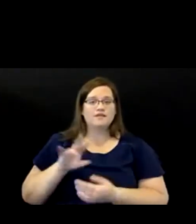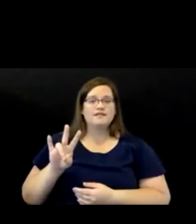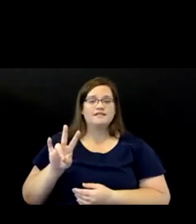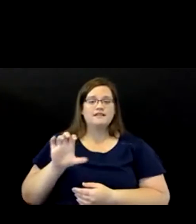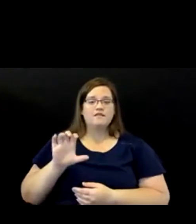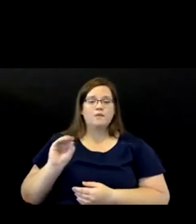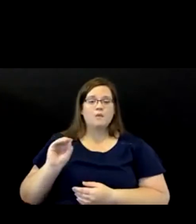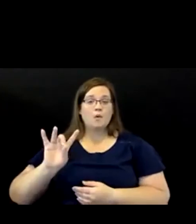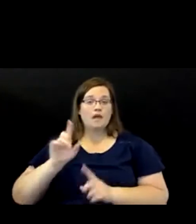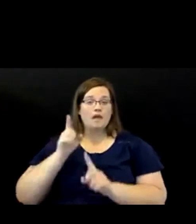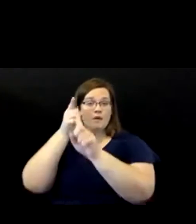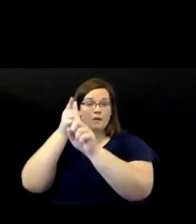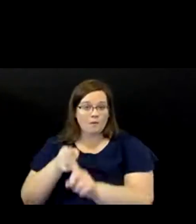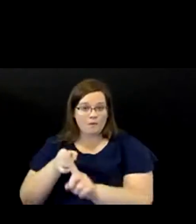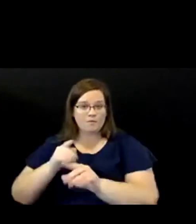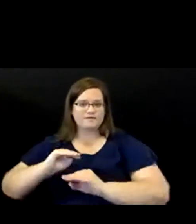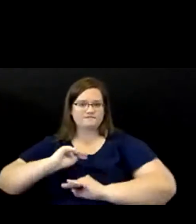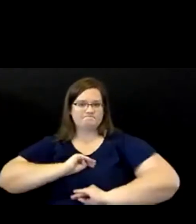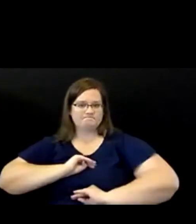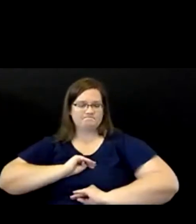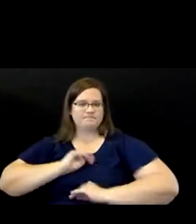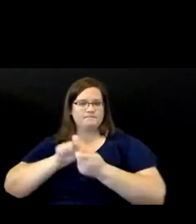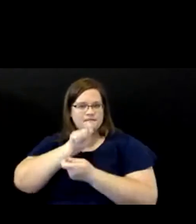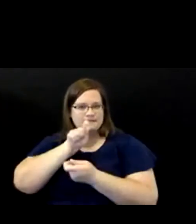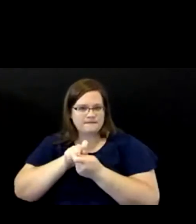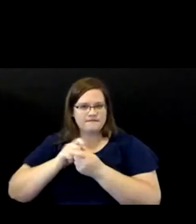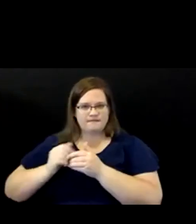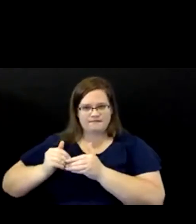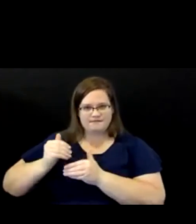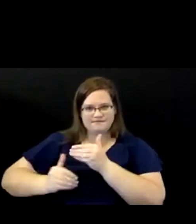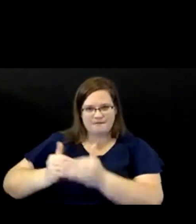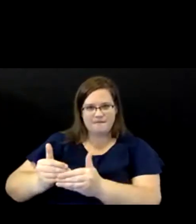goals. So concrete, definable steps on the road to independence. Over